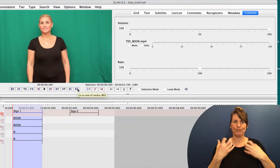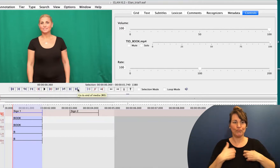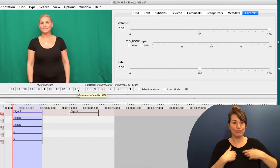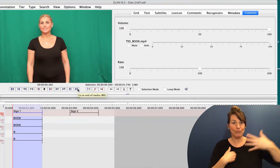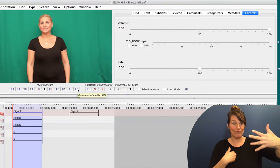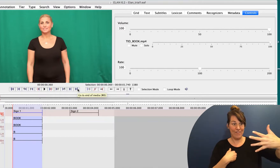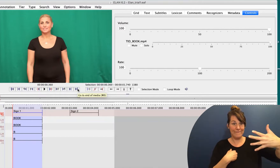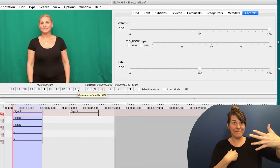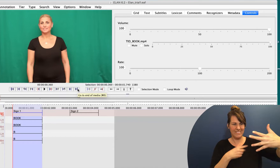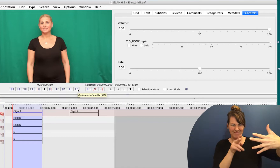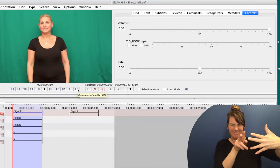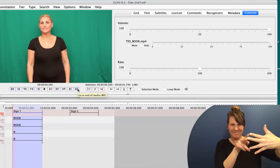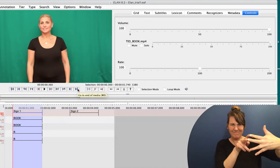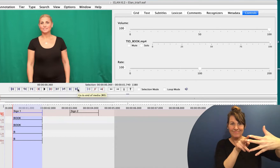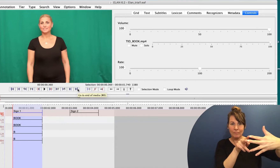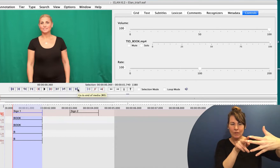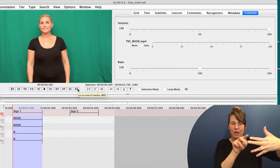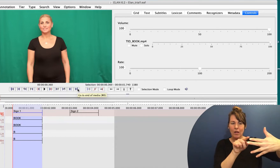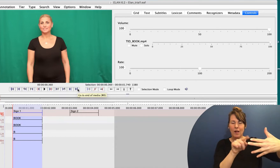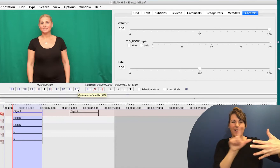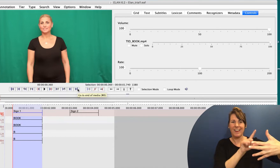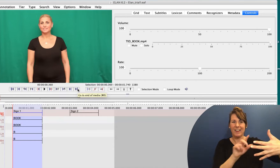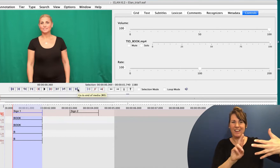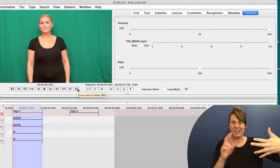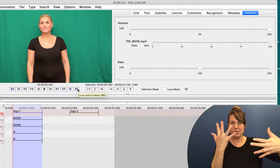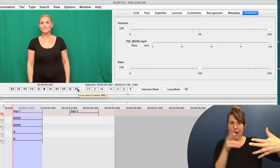to be the child tiers of a left and the right hand, respectively.